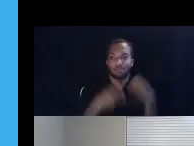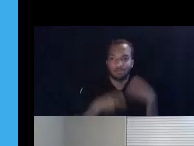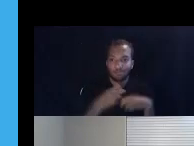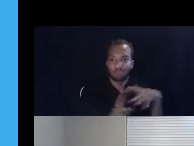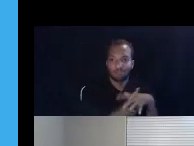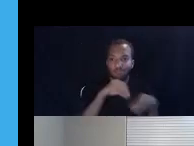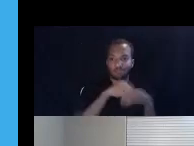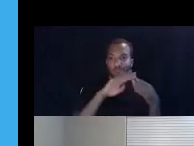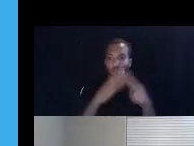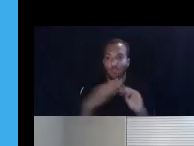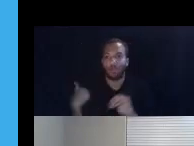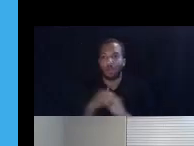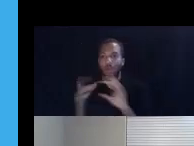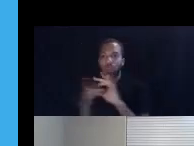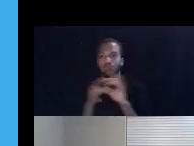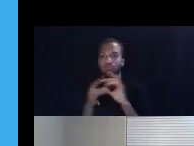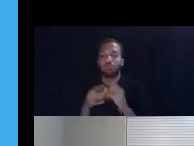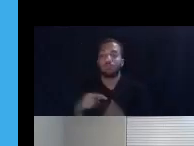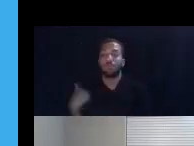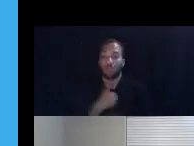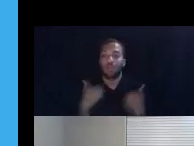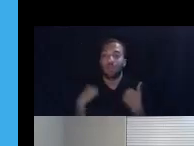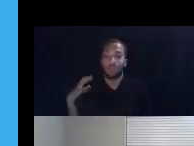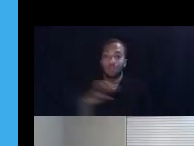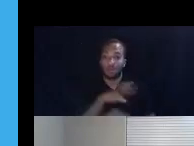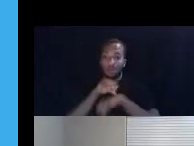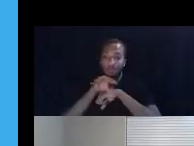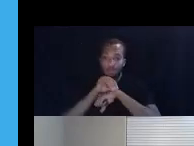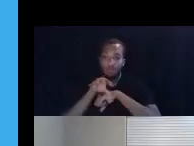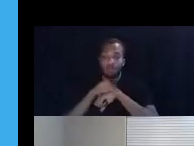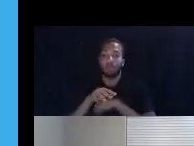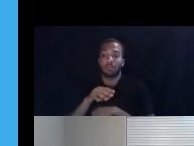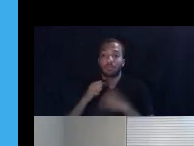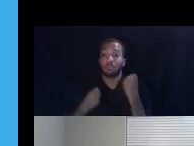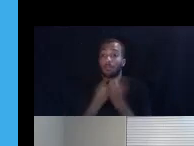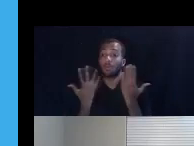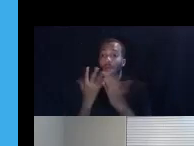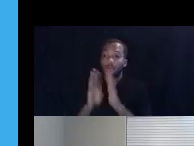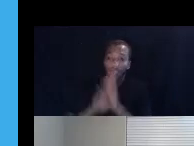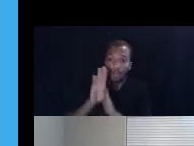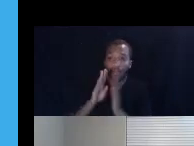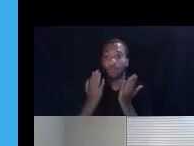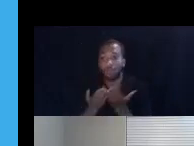And so we have a community benefit advisory committee that supports the development and the resourcing, if you will, the funding